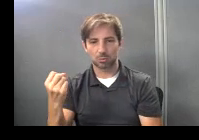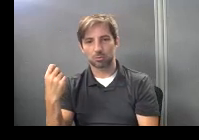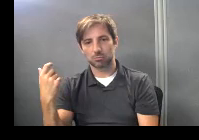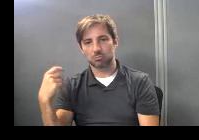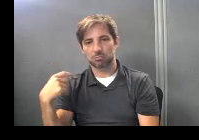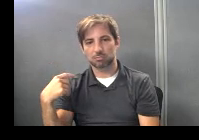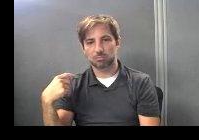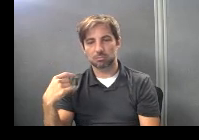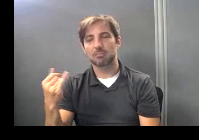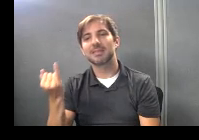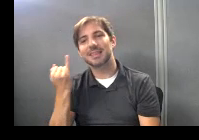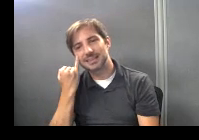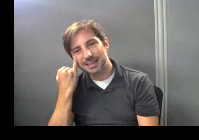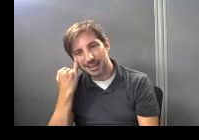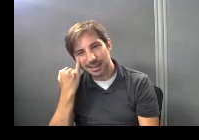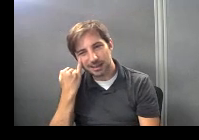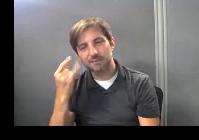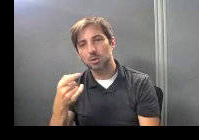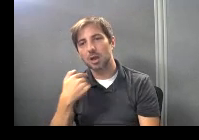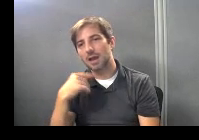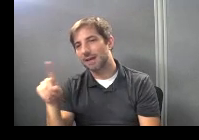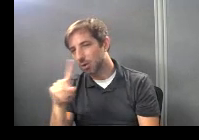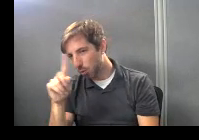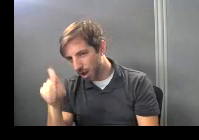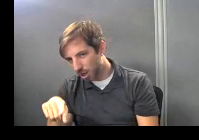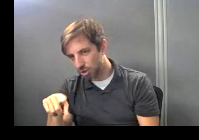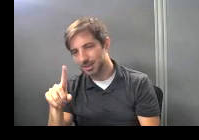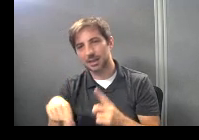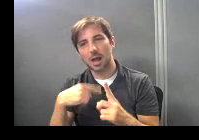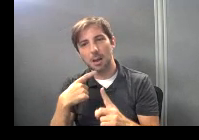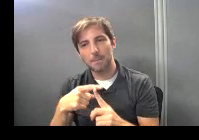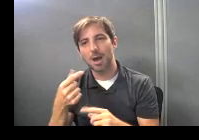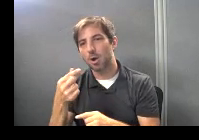THAT'S ONLY IF YOU HAVE QUESTIONS ABOUT THE GRANT OPPORTUNITY.